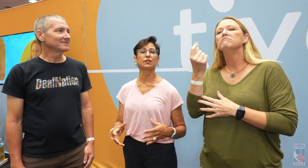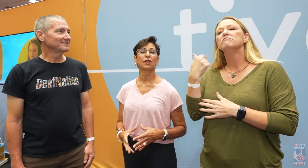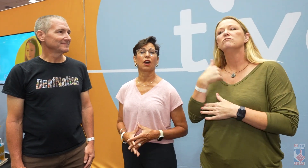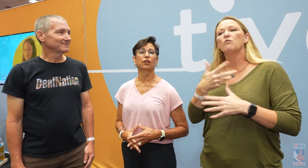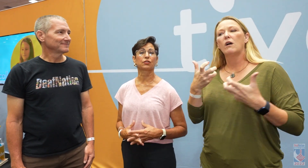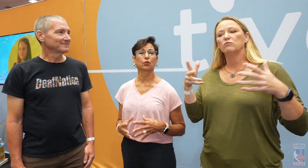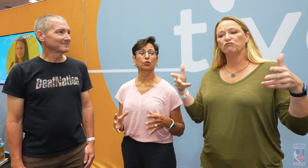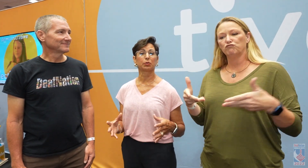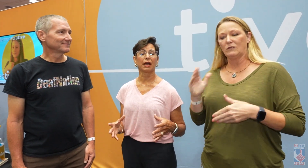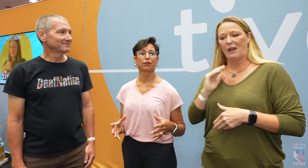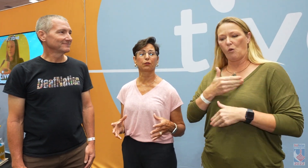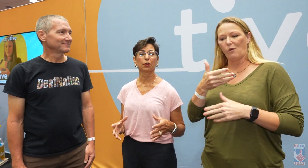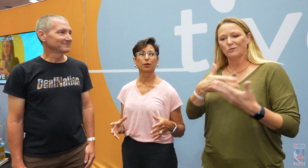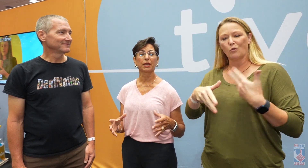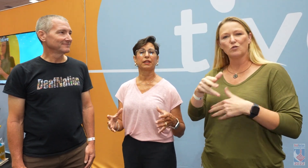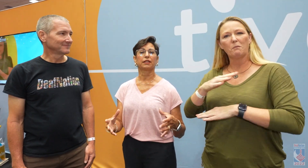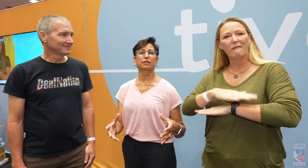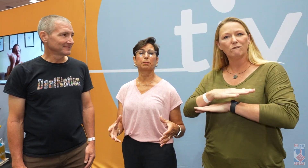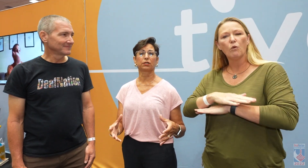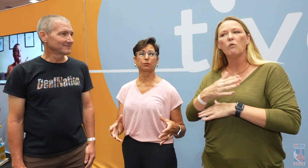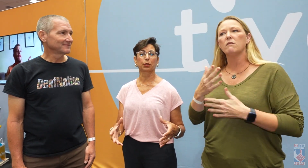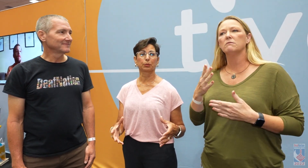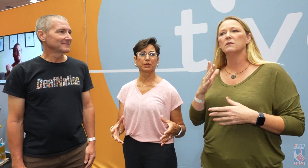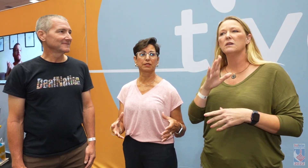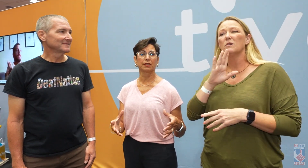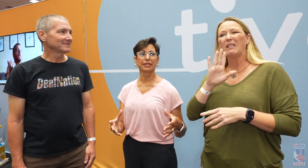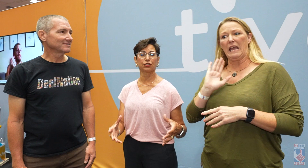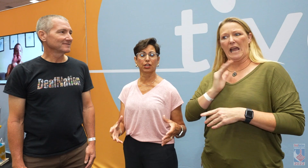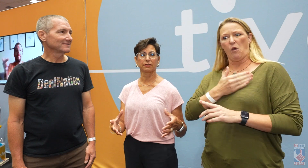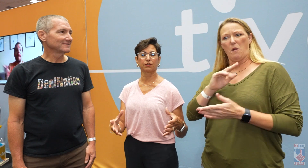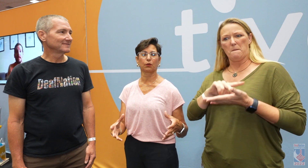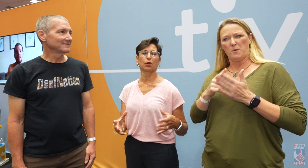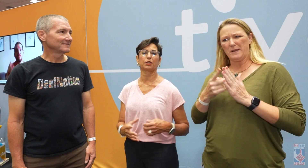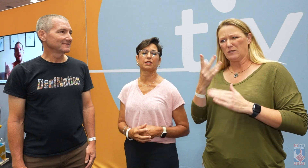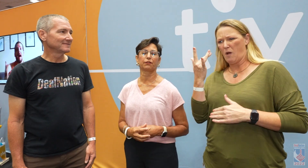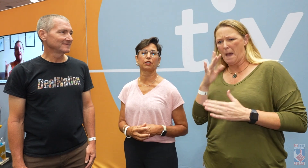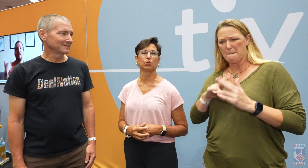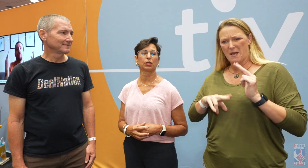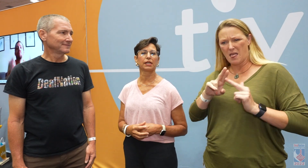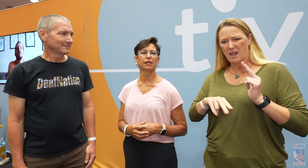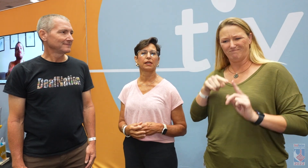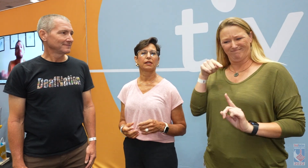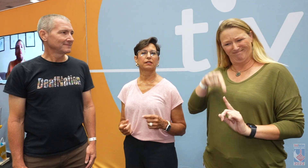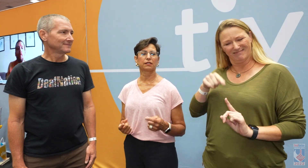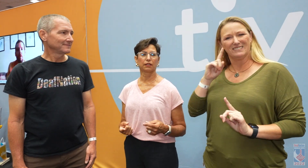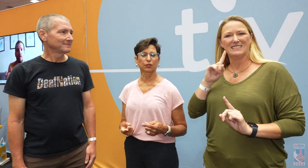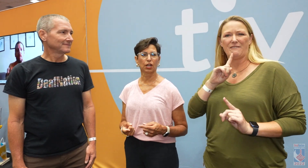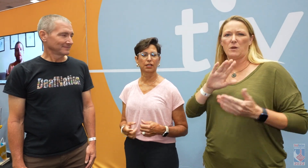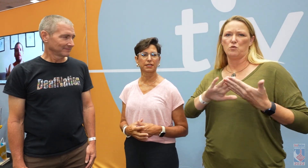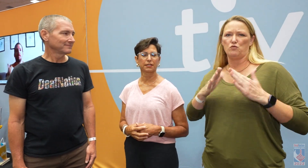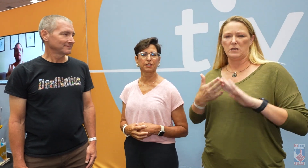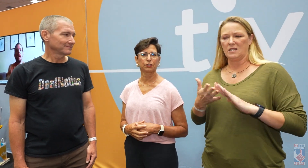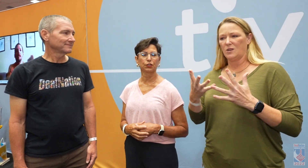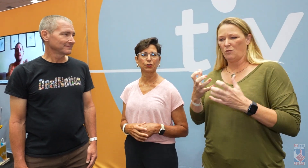We want to introduce our social platform. The reason why we built this platform was for the Deaf community.